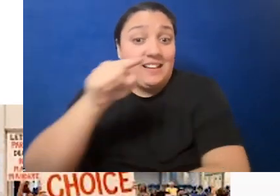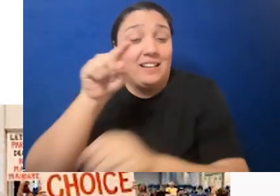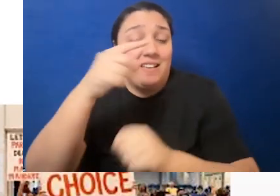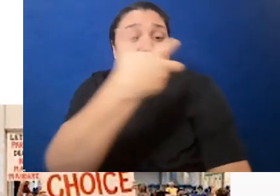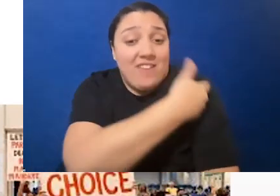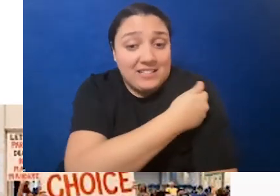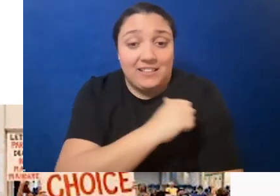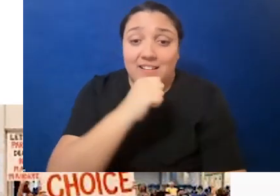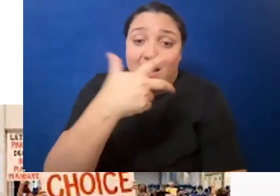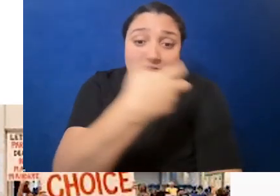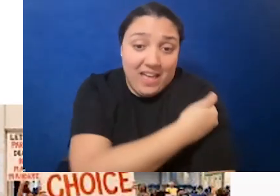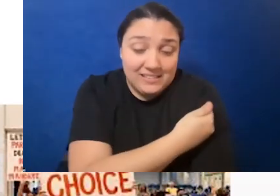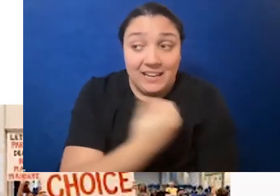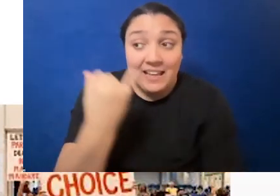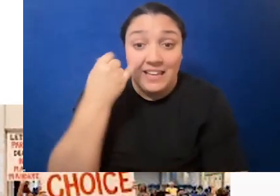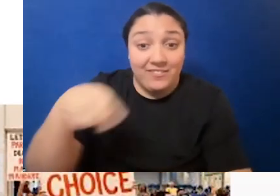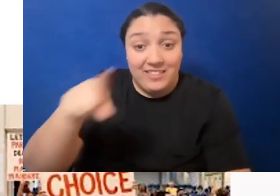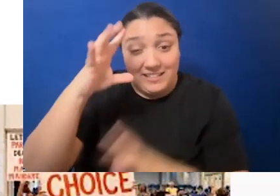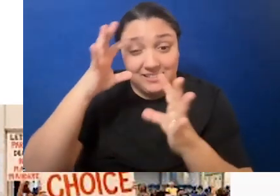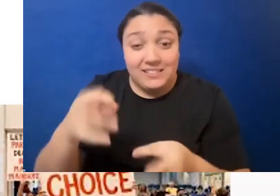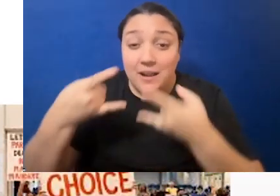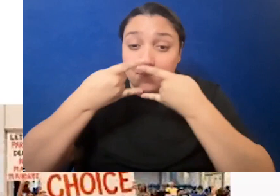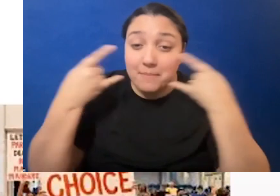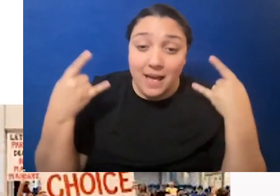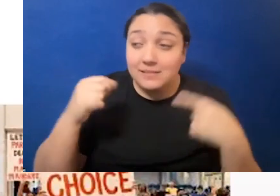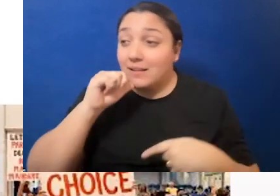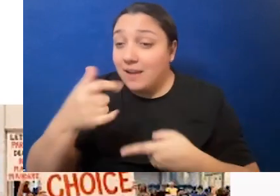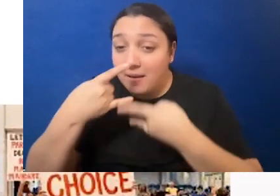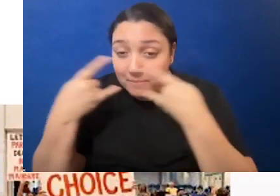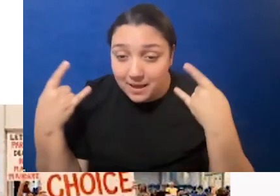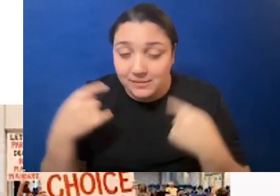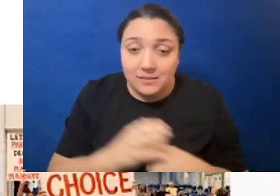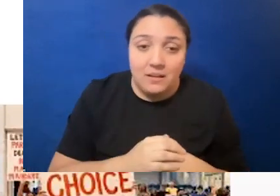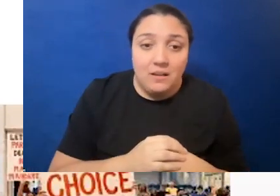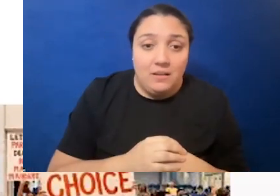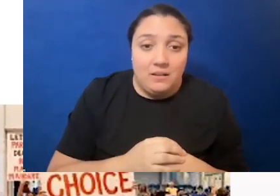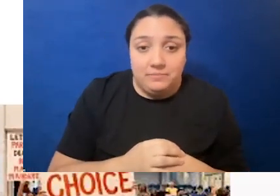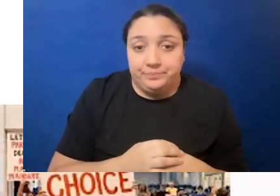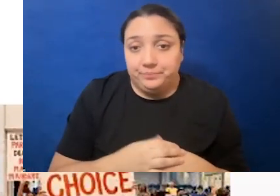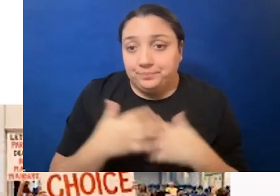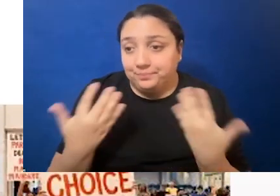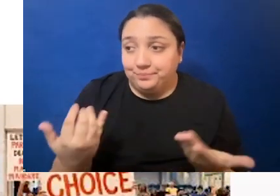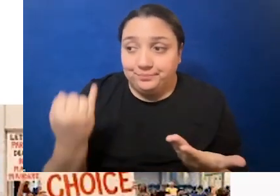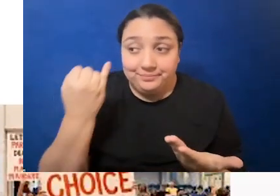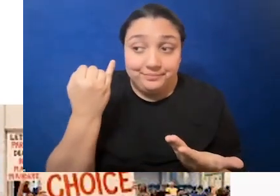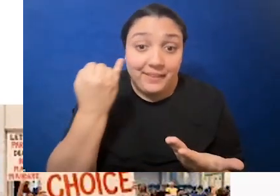OR NOT. OR MASK OR NOT TO MASK.